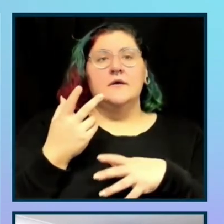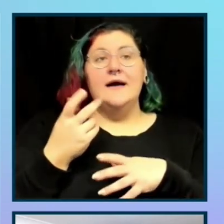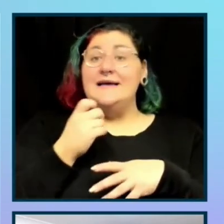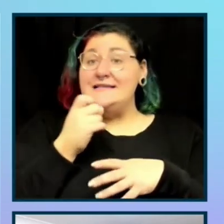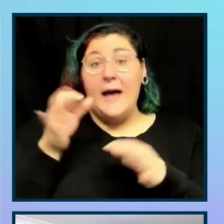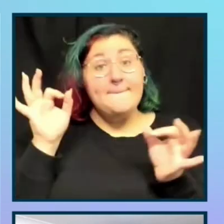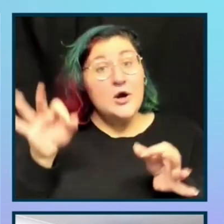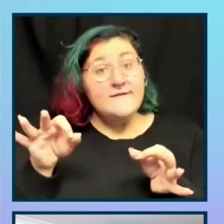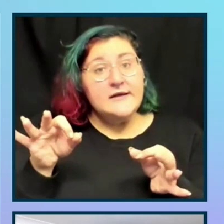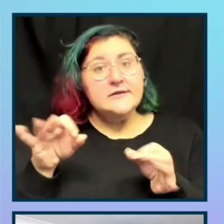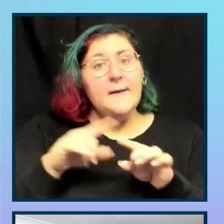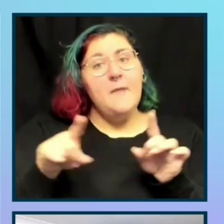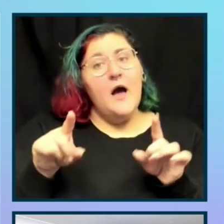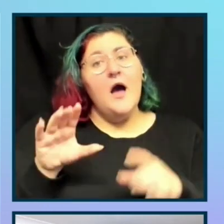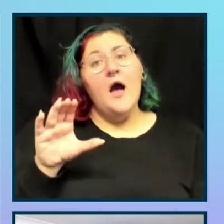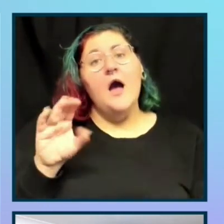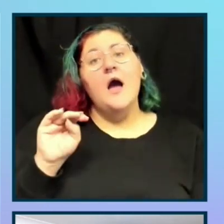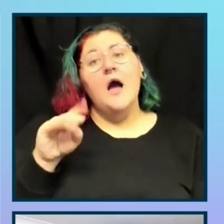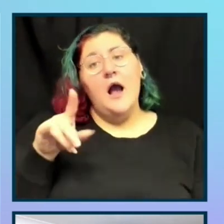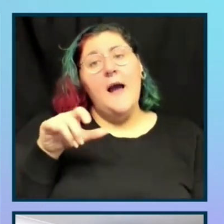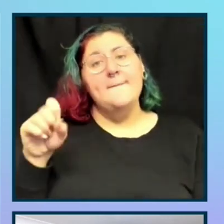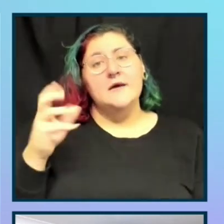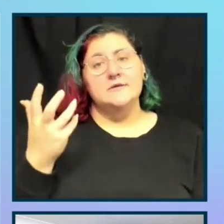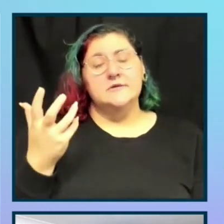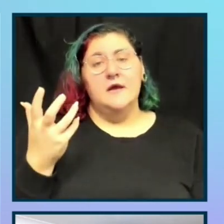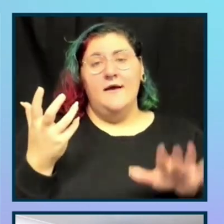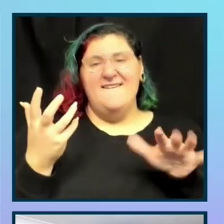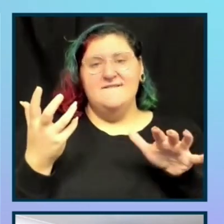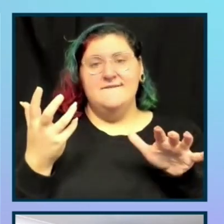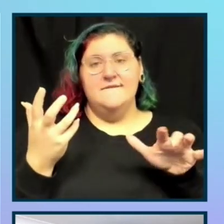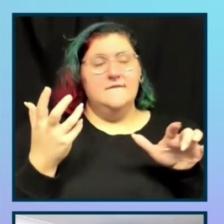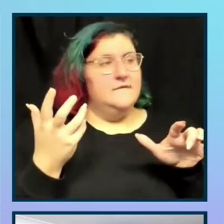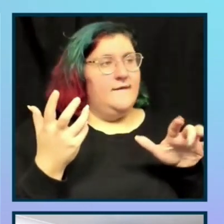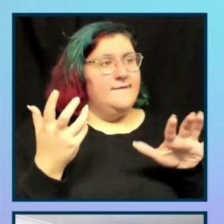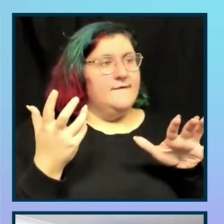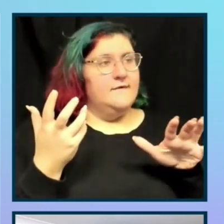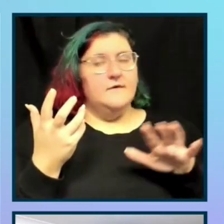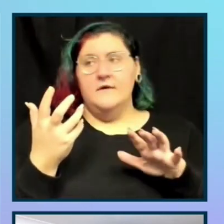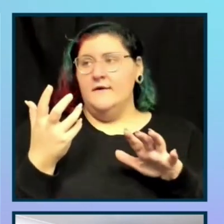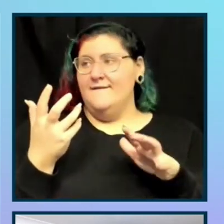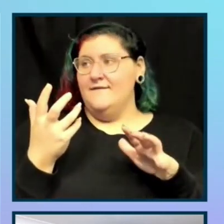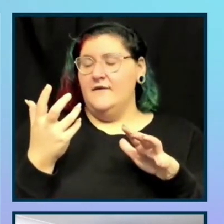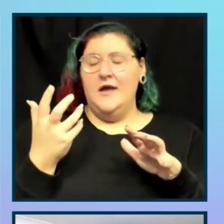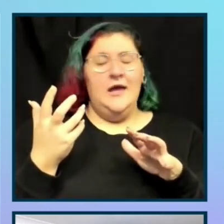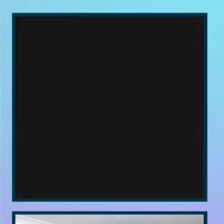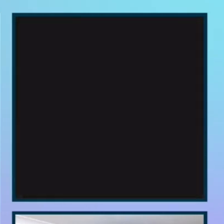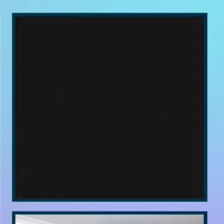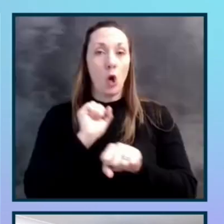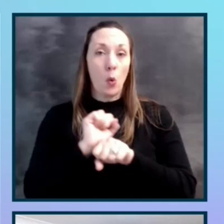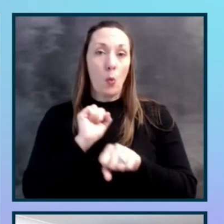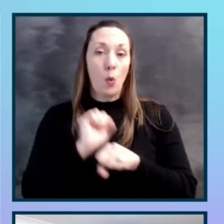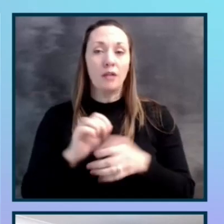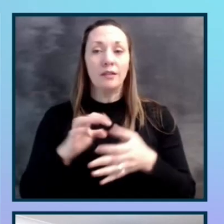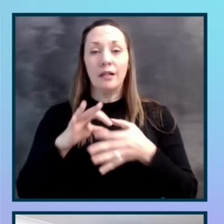but it definitely works to an extent, but you know, speaking of haptics and the compass and vibration